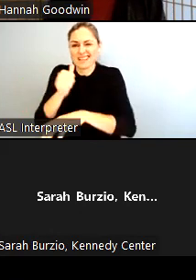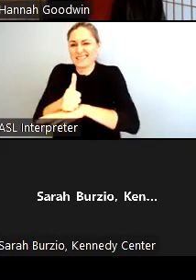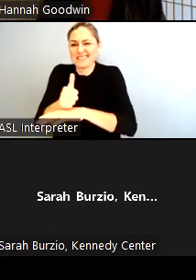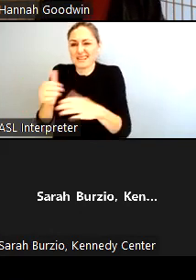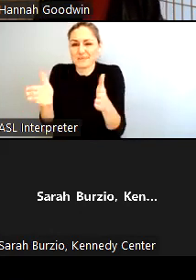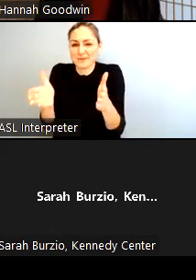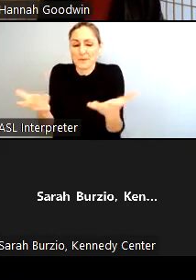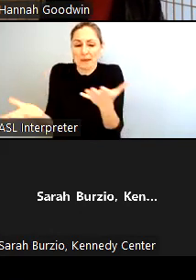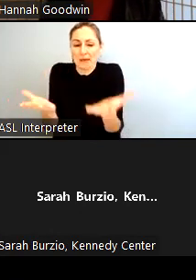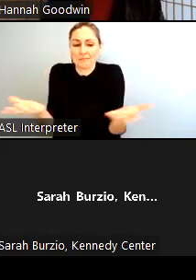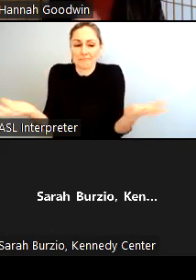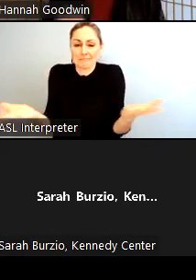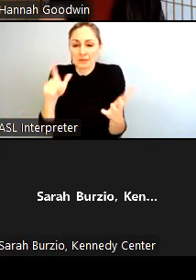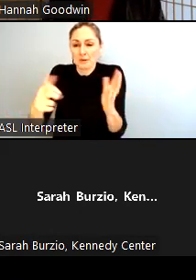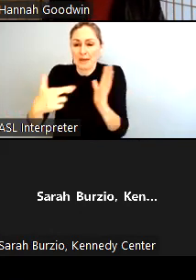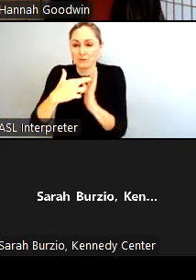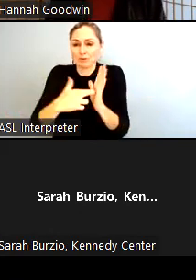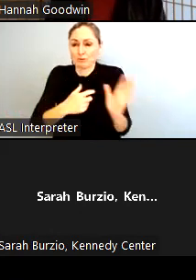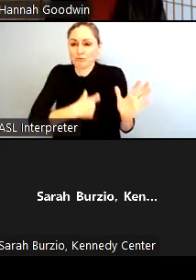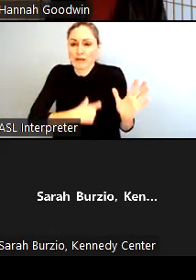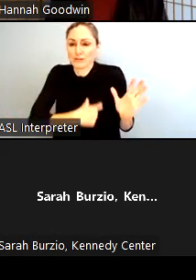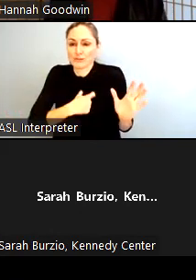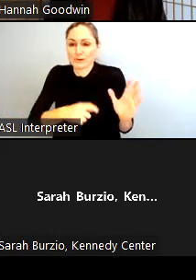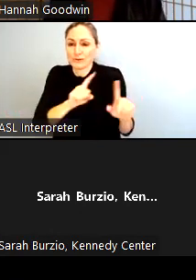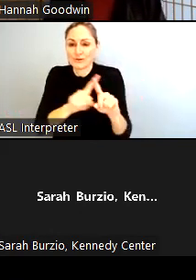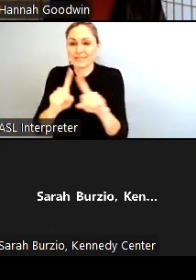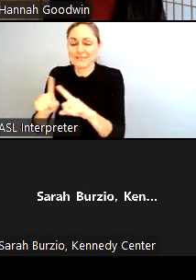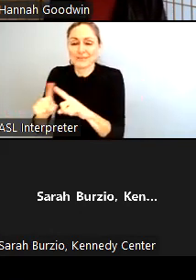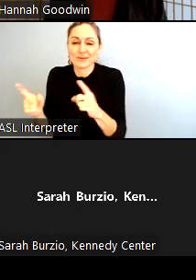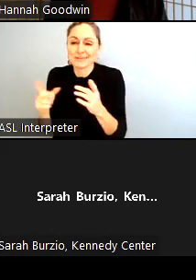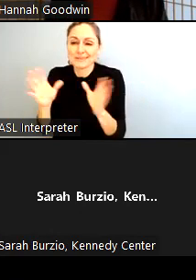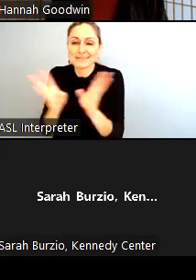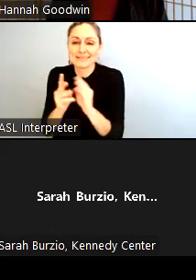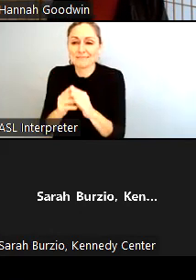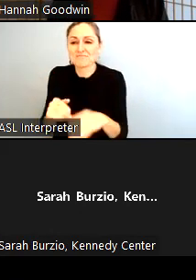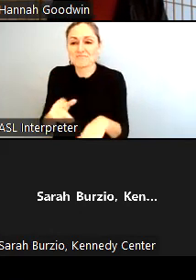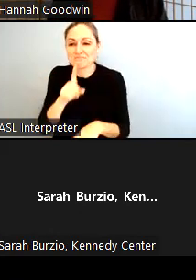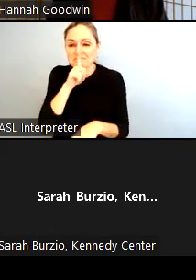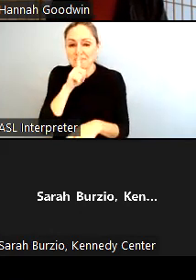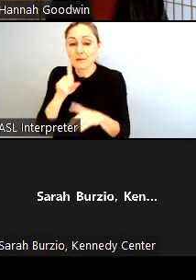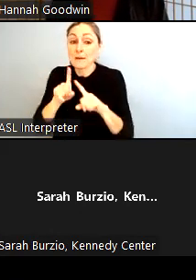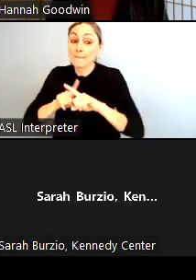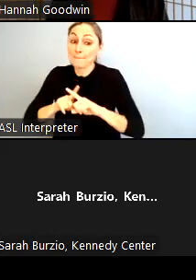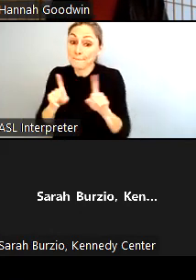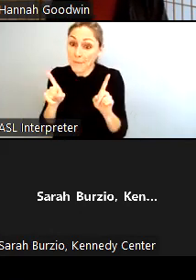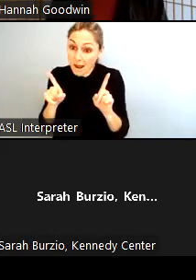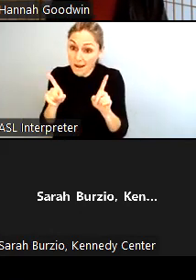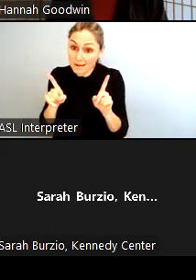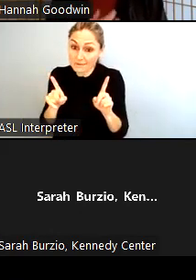where you have to register for the different sessions. On the other hand, that information is important.